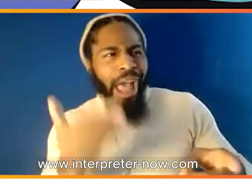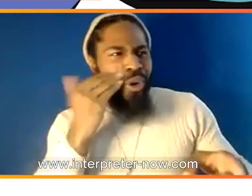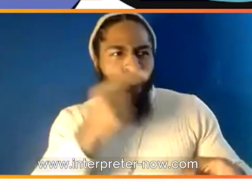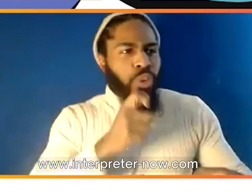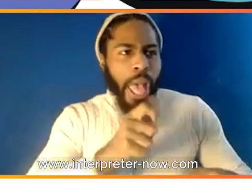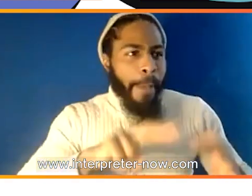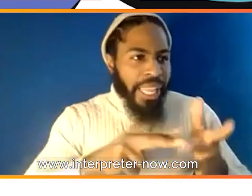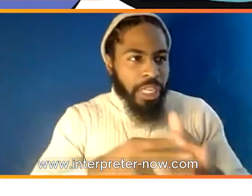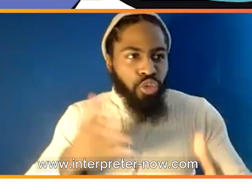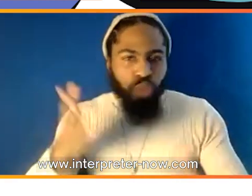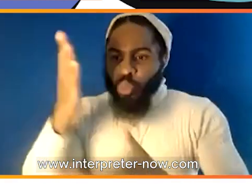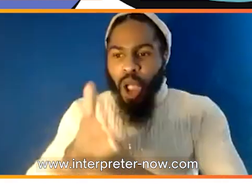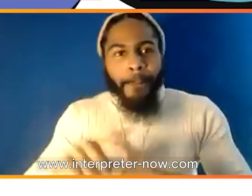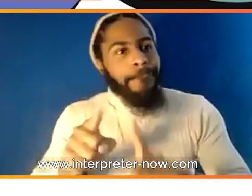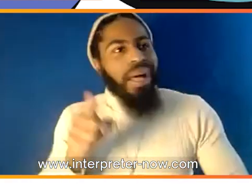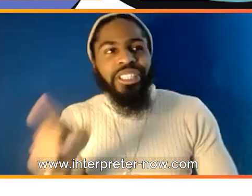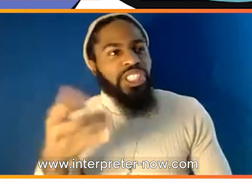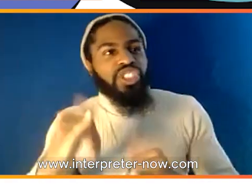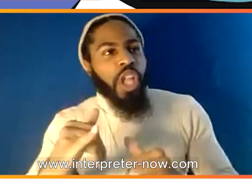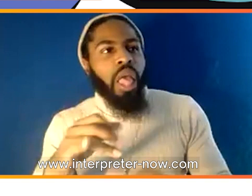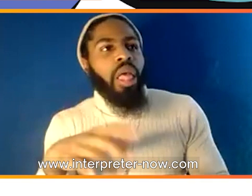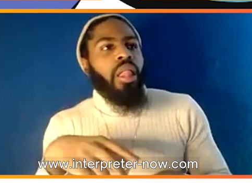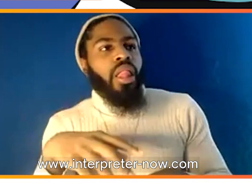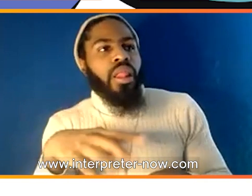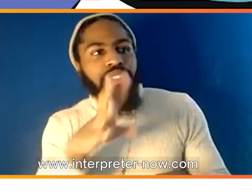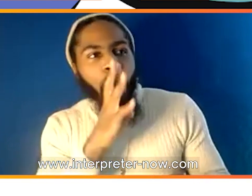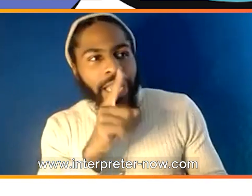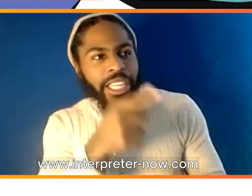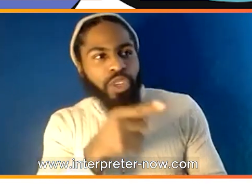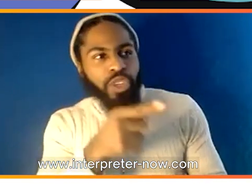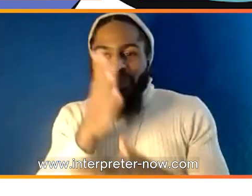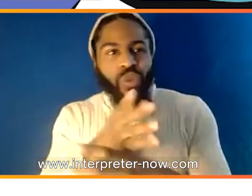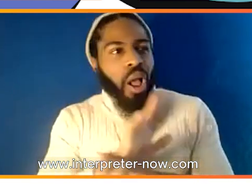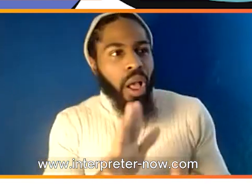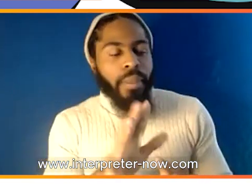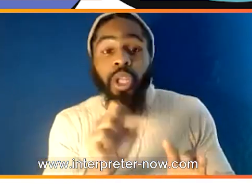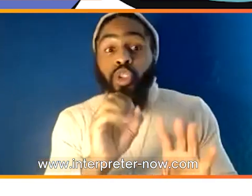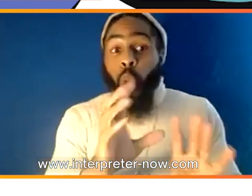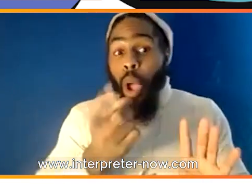she was done speaking." Again, calling someone in versus calling someone out, that's a huge